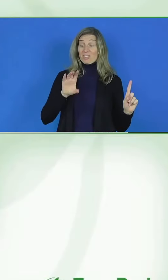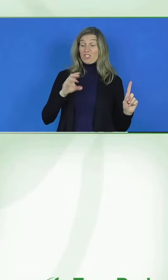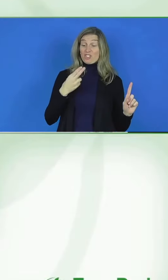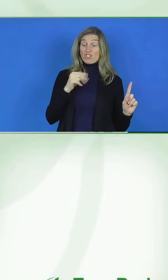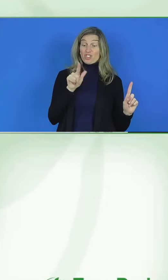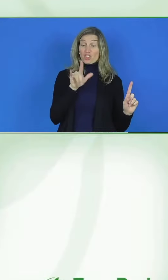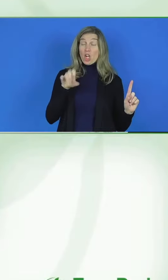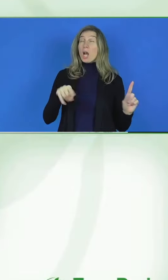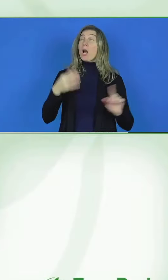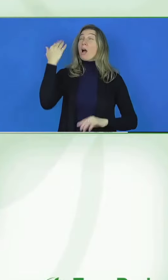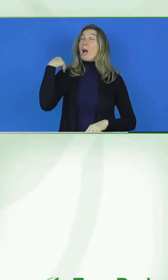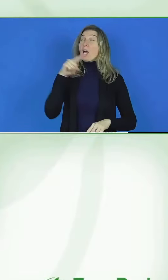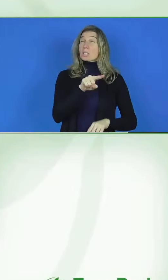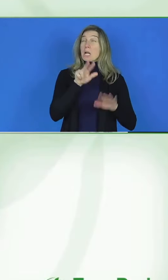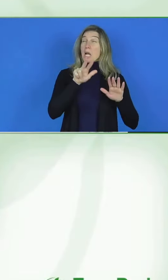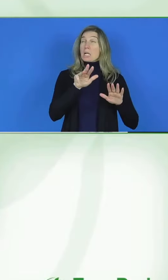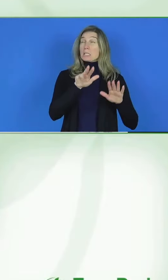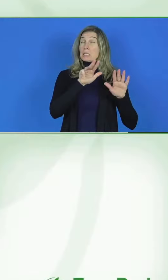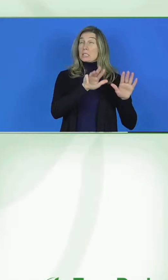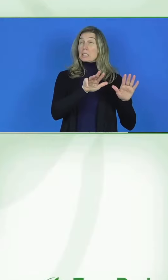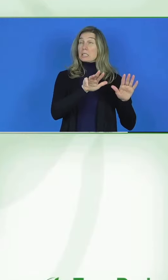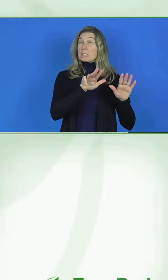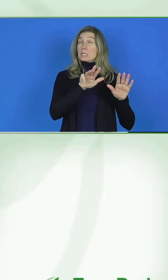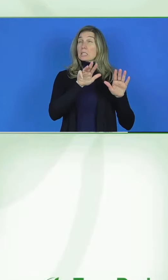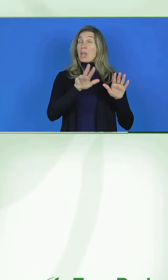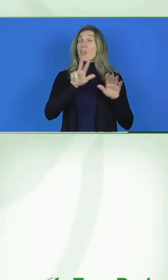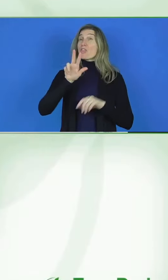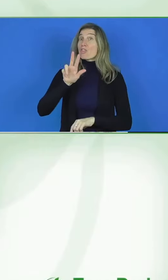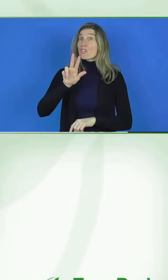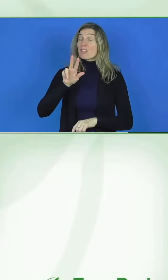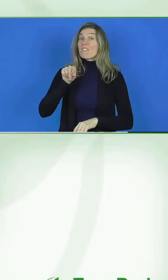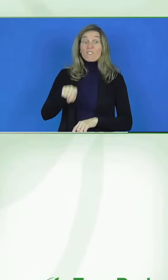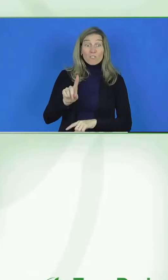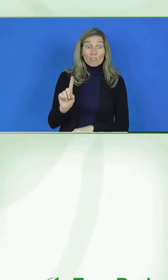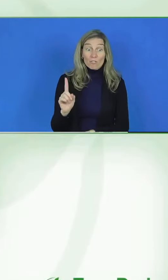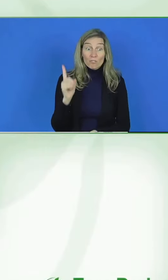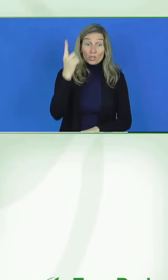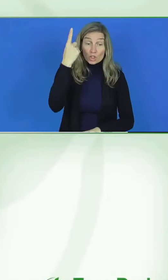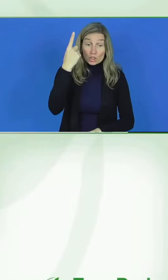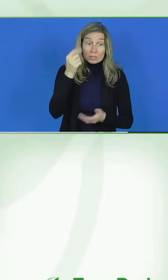So by the way, I had to fight with independent living on that because